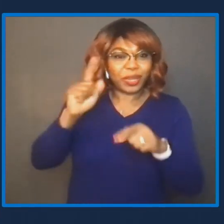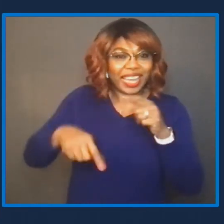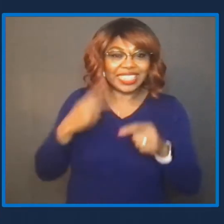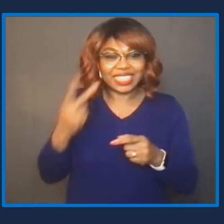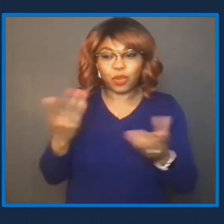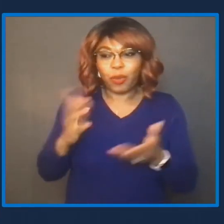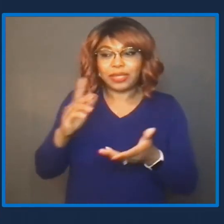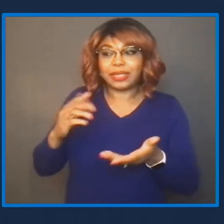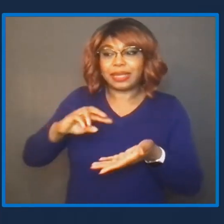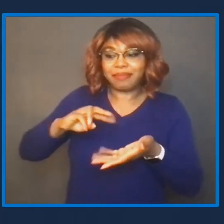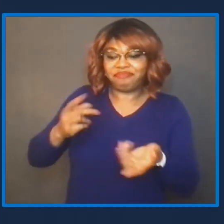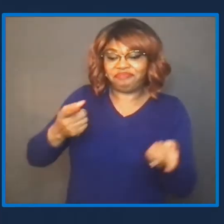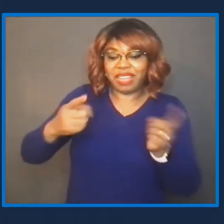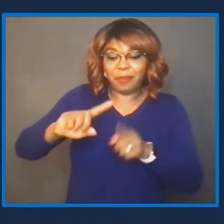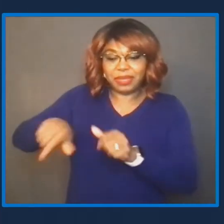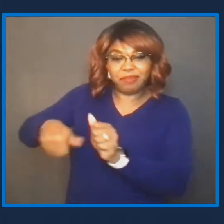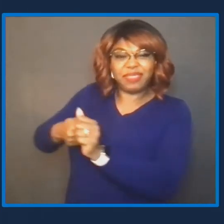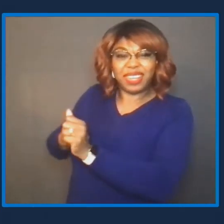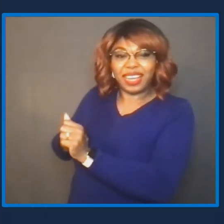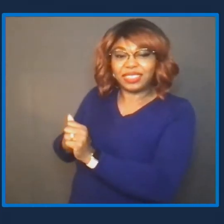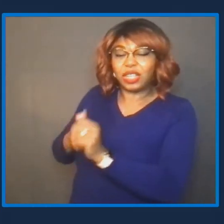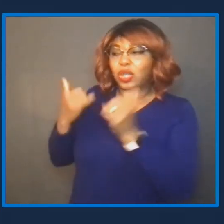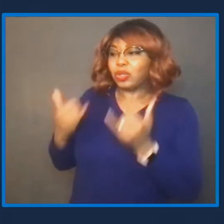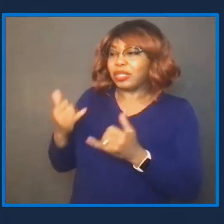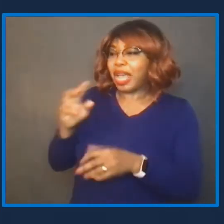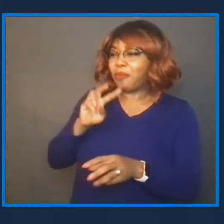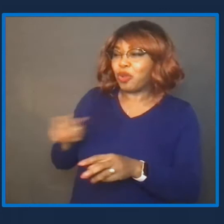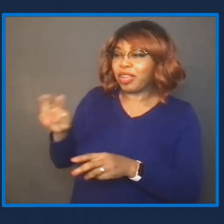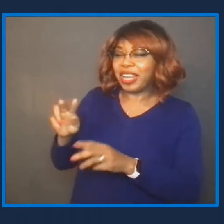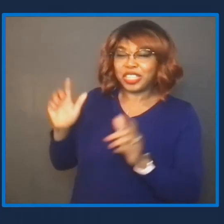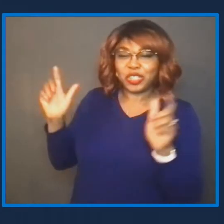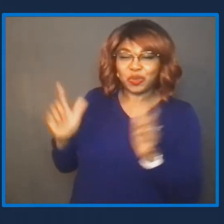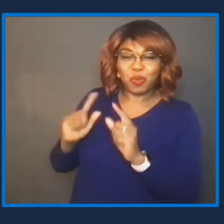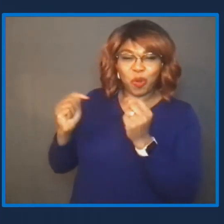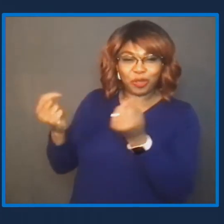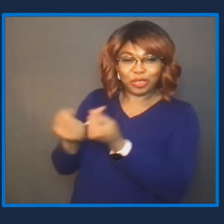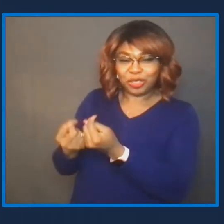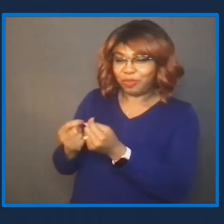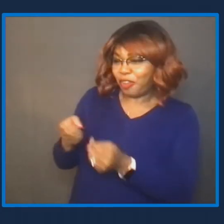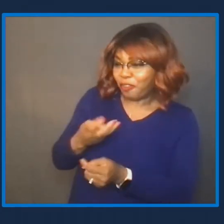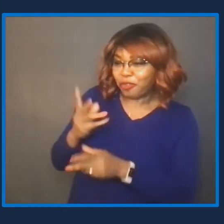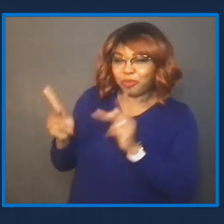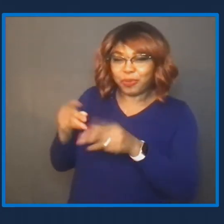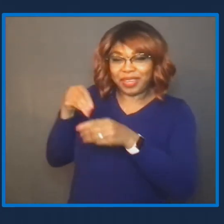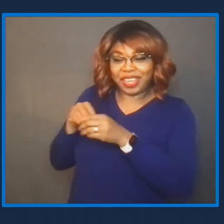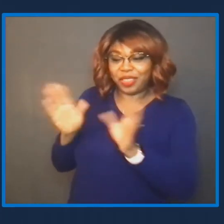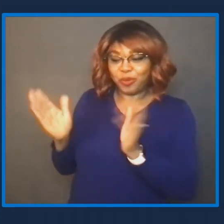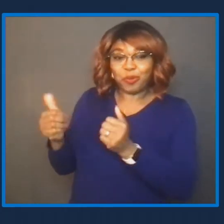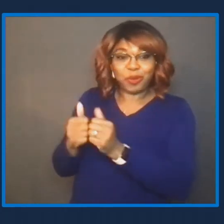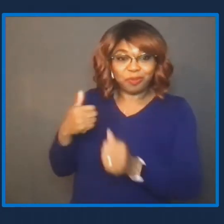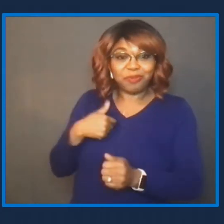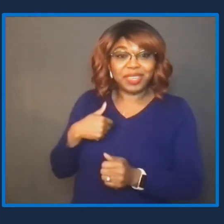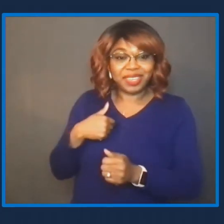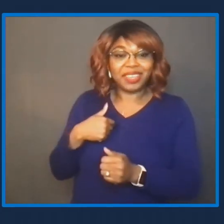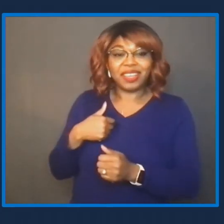So I'm looking at a very small crew just a few people who are in the room with me. All of them are wearing masks.